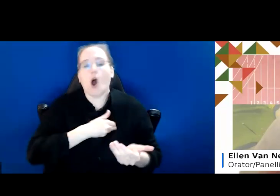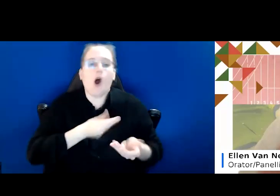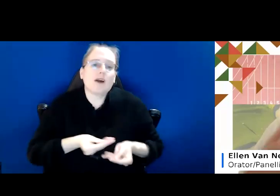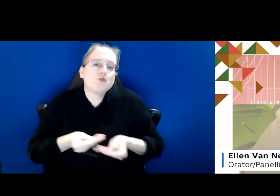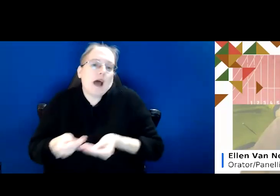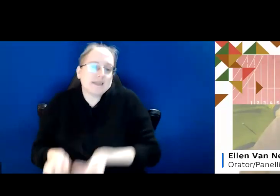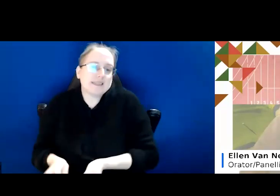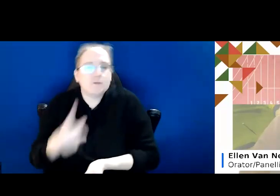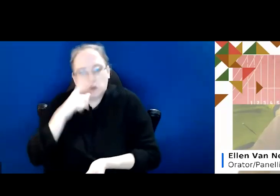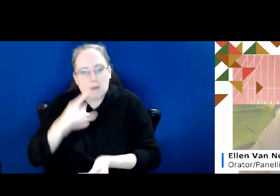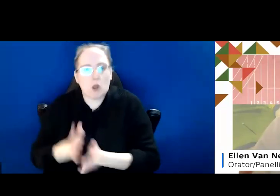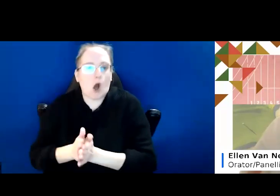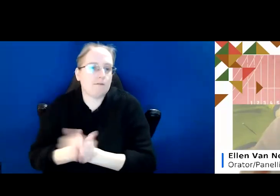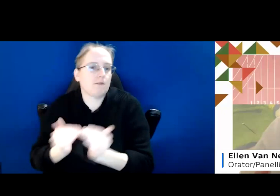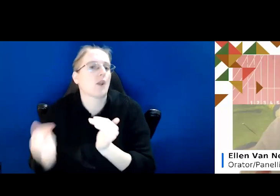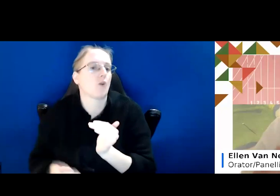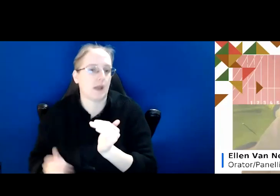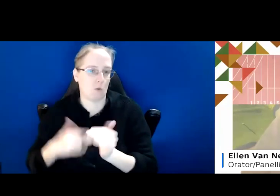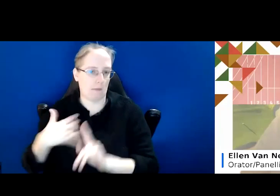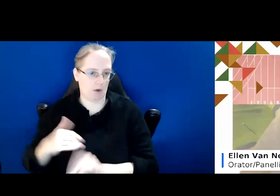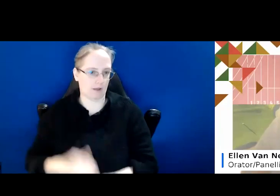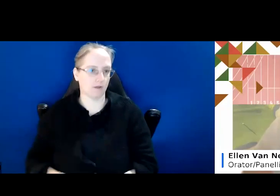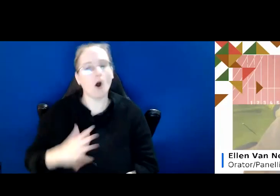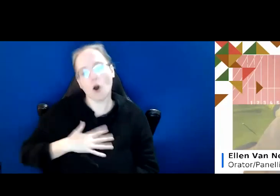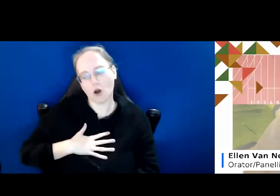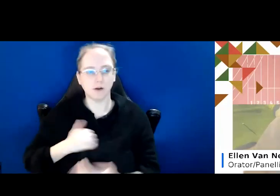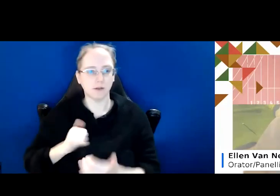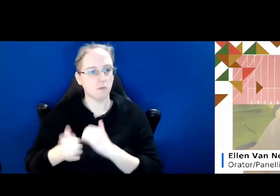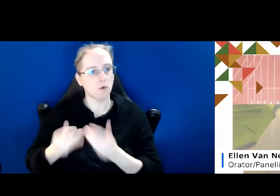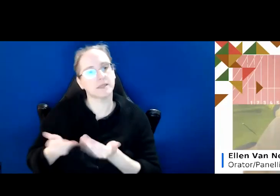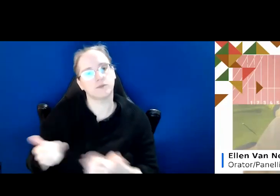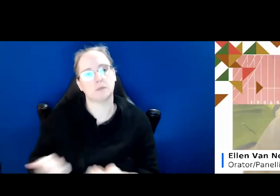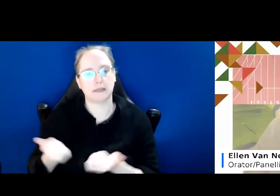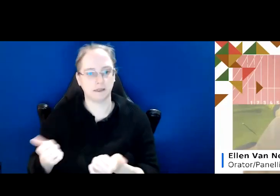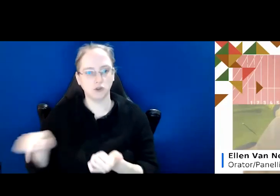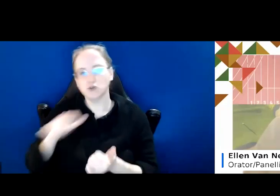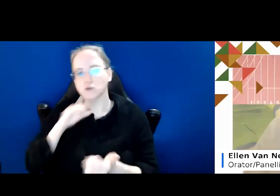Sport has given you so much, you should be so grateful,